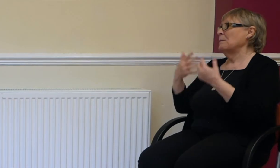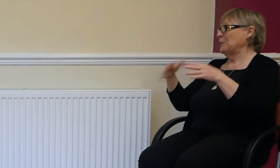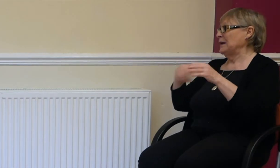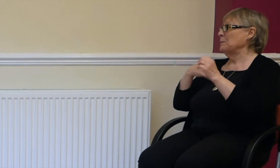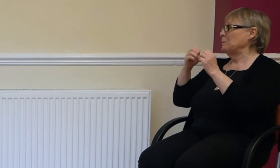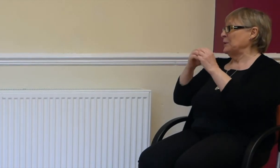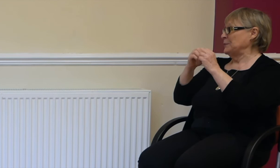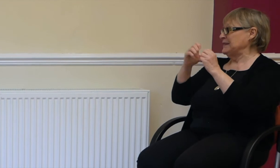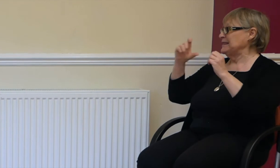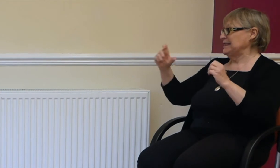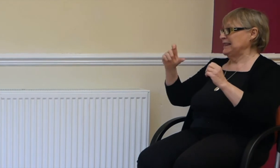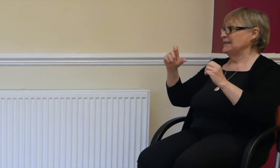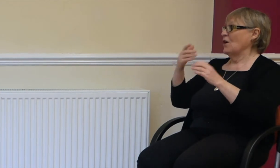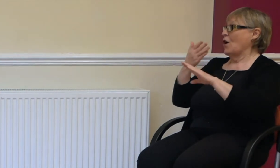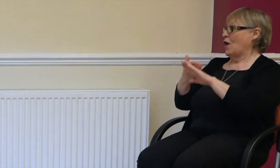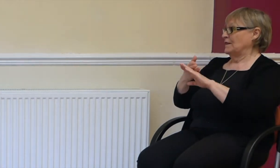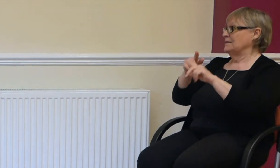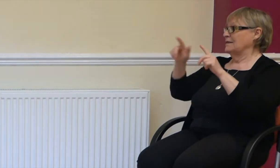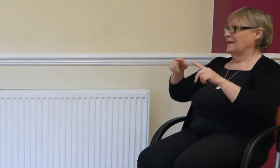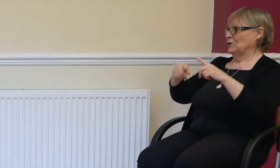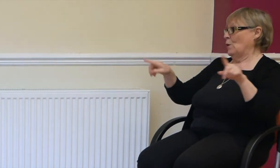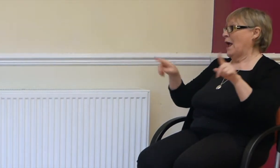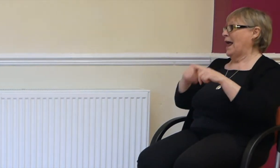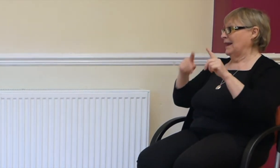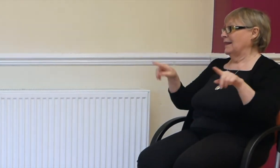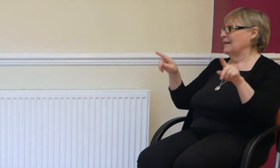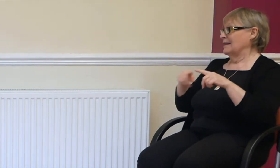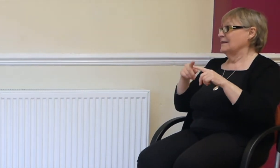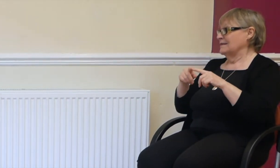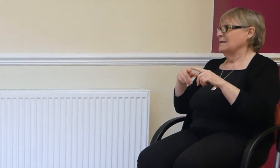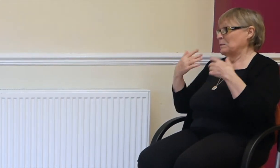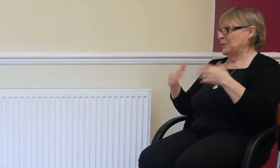The Welsh Deaf Choir appeared on the BBC!